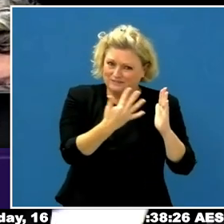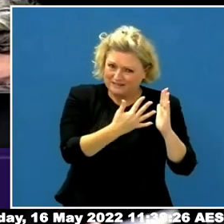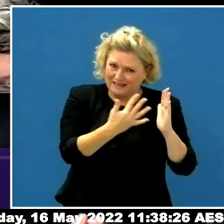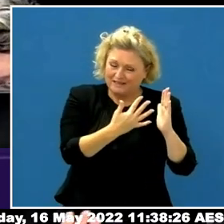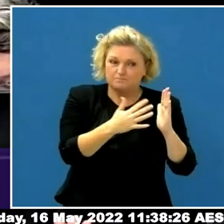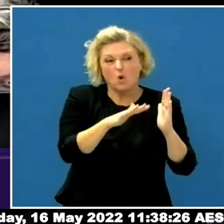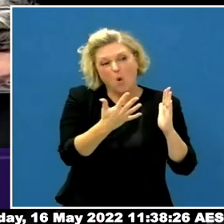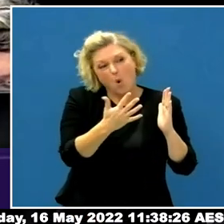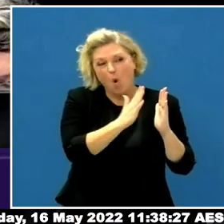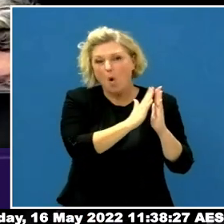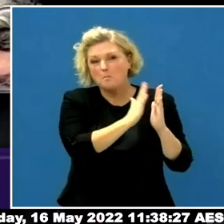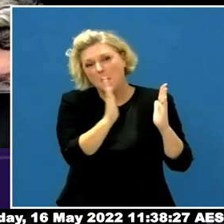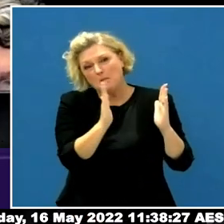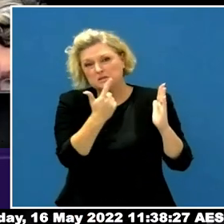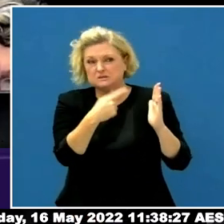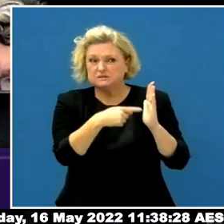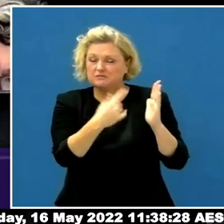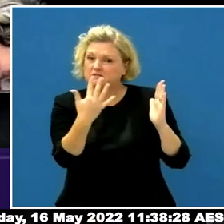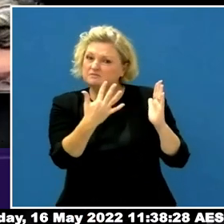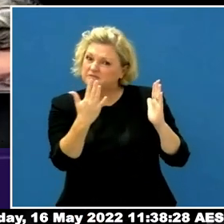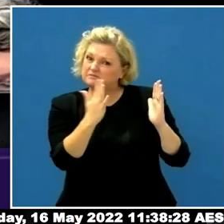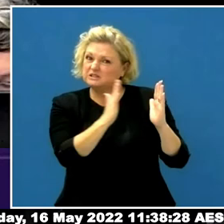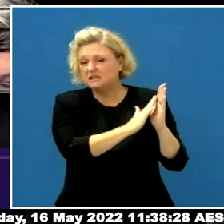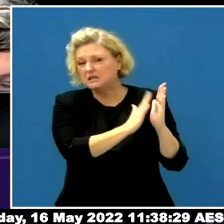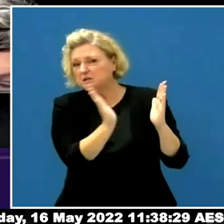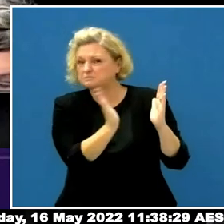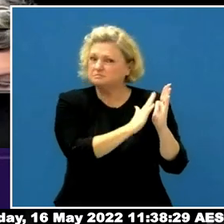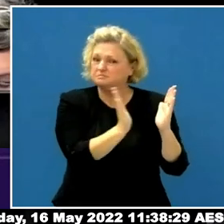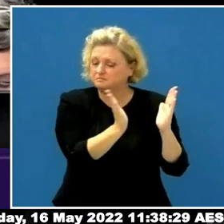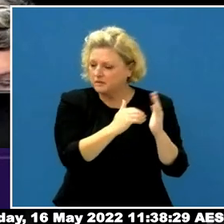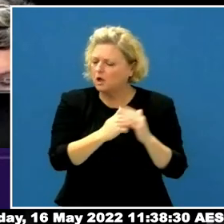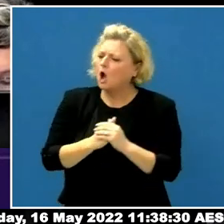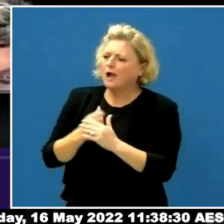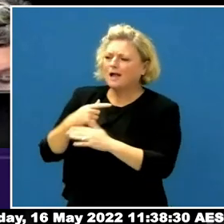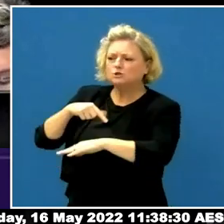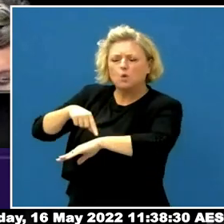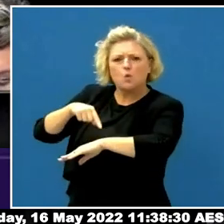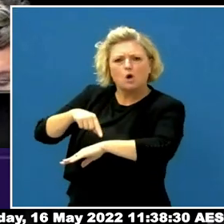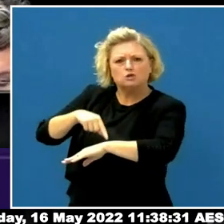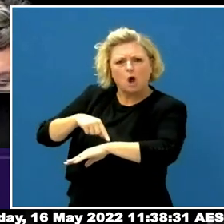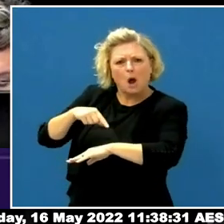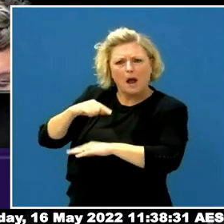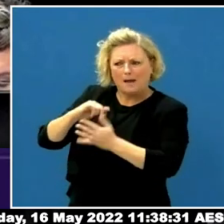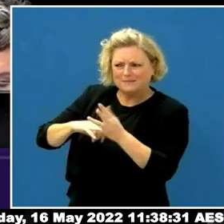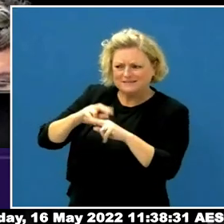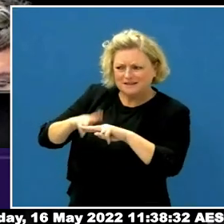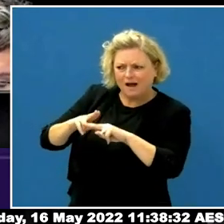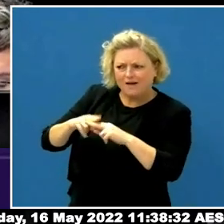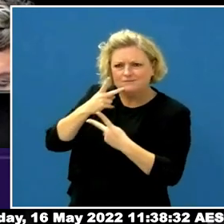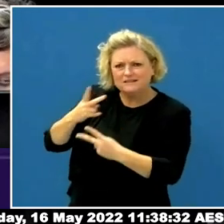So what time would a personal care support person come sometimes? Quarter past 6.